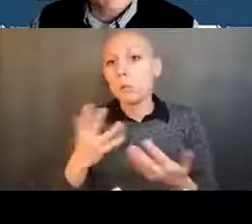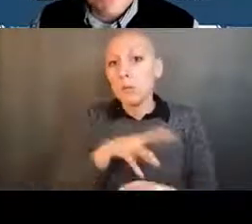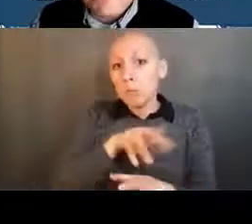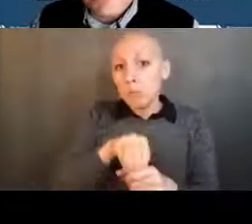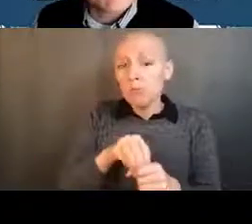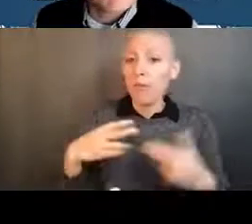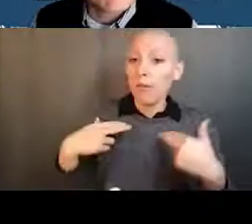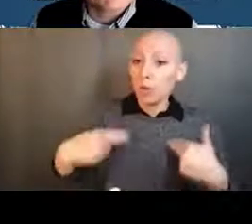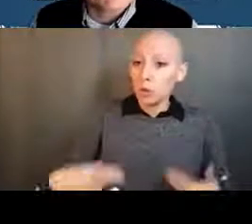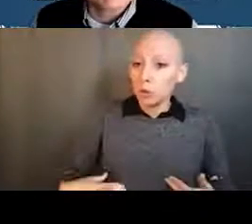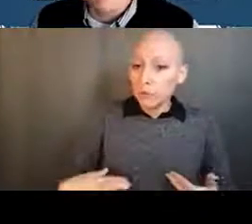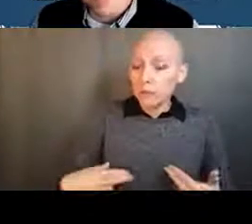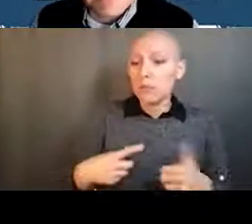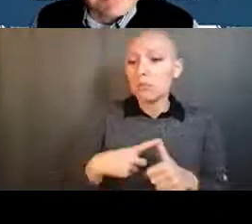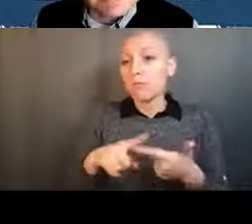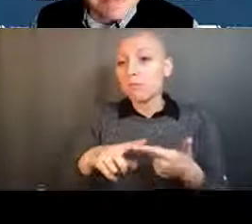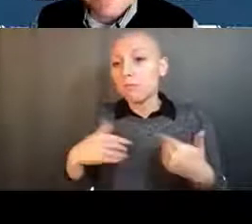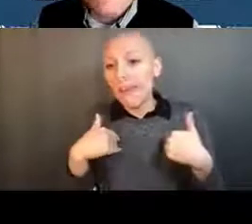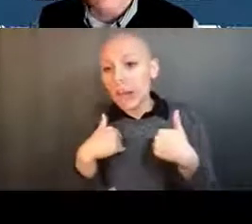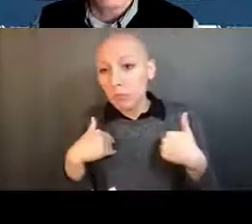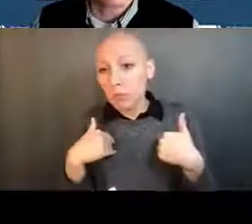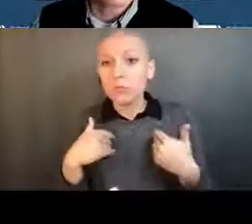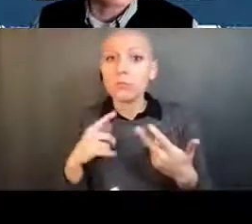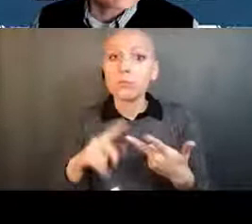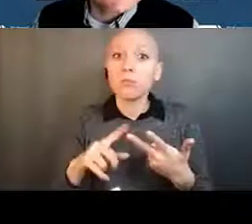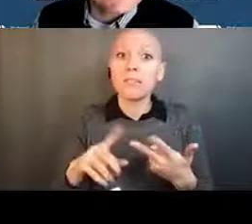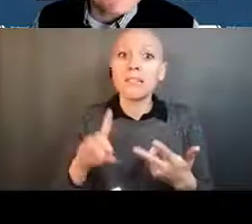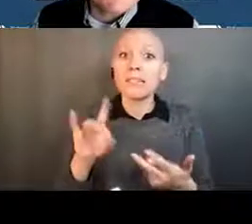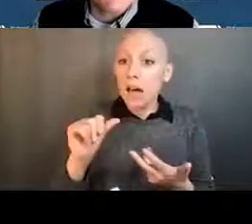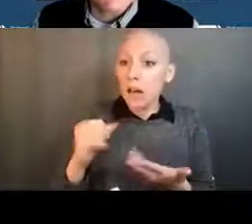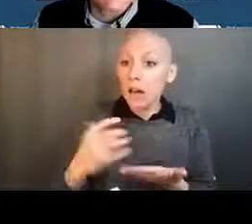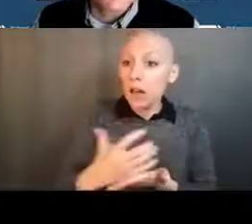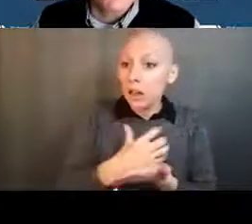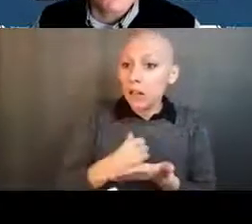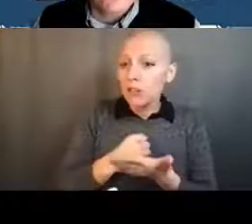animal subjects, collecting data, using facilities and so forth.